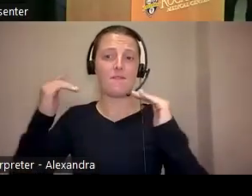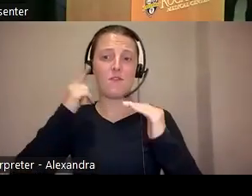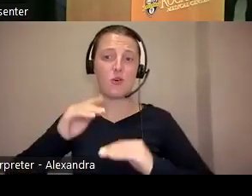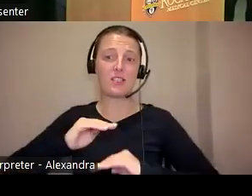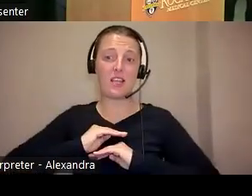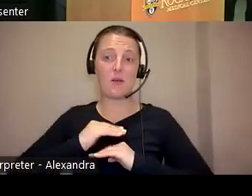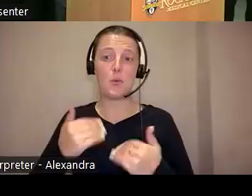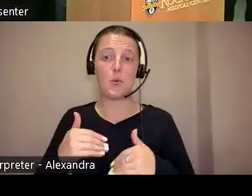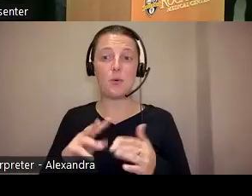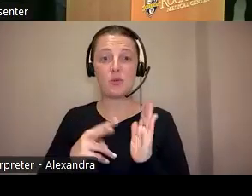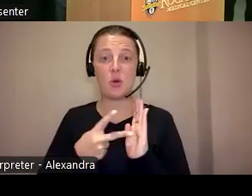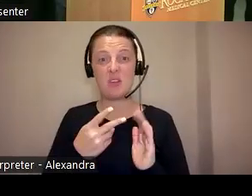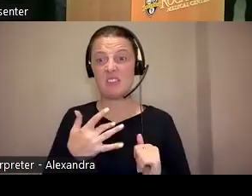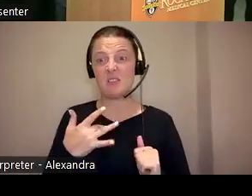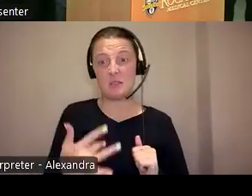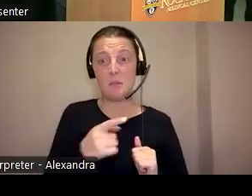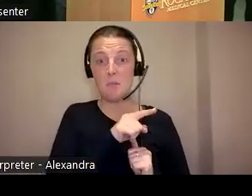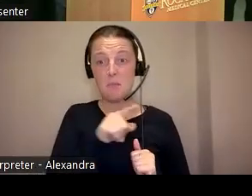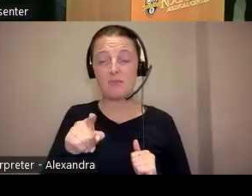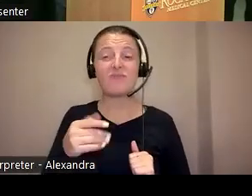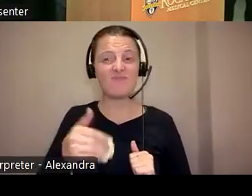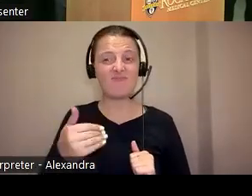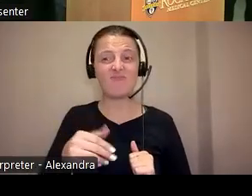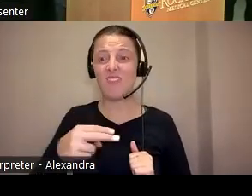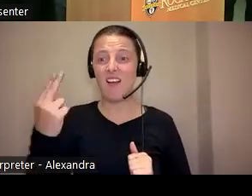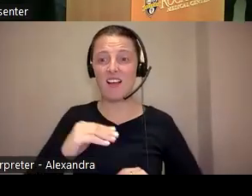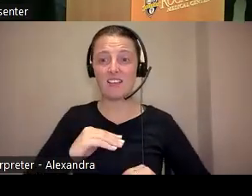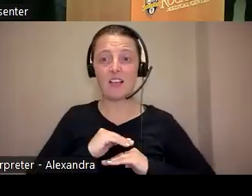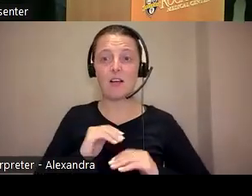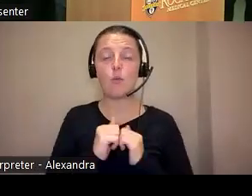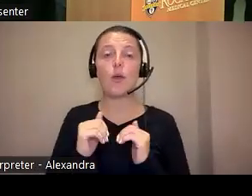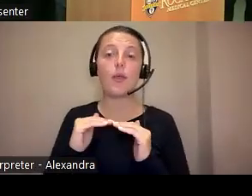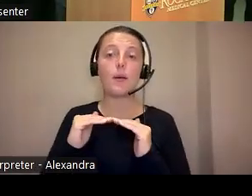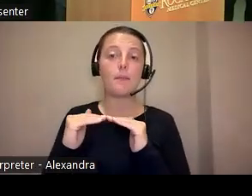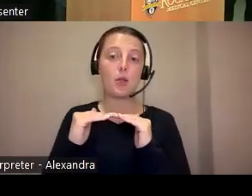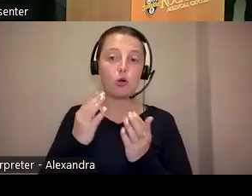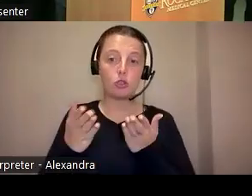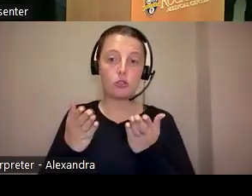the highest levels of satisfaction with our peer services. That includes such things as courtesy,